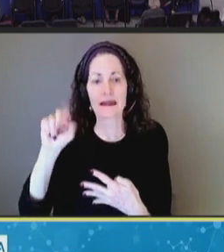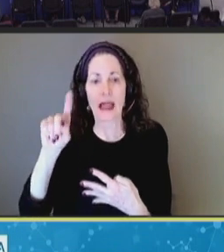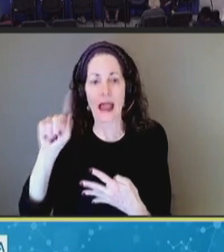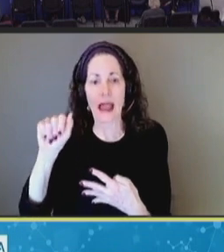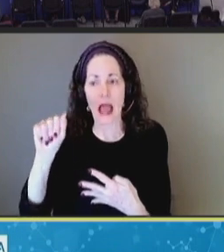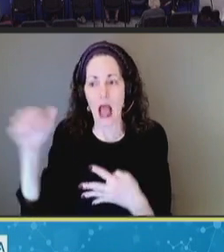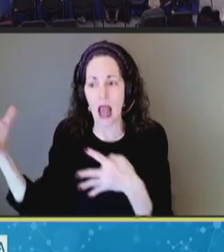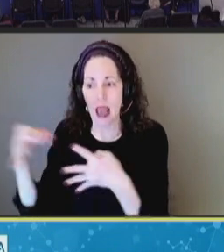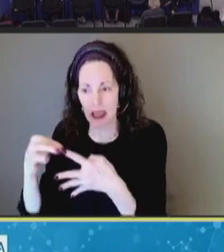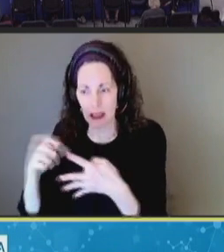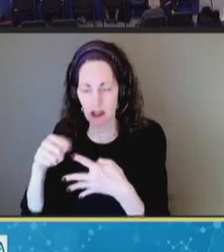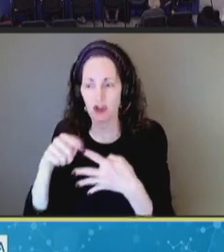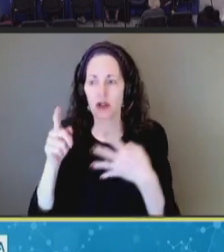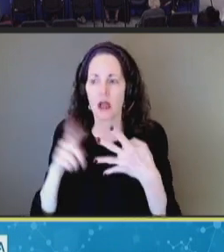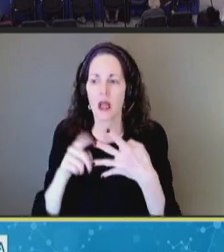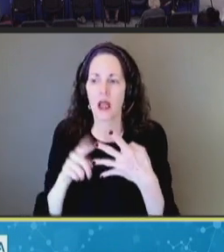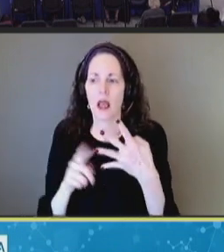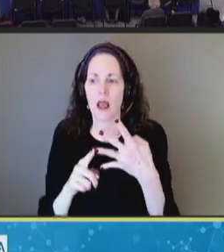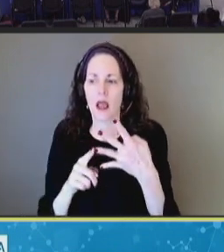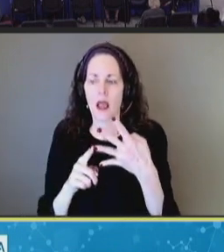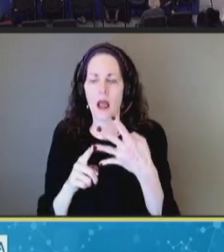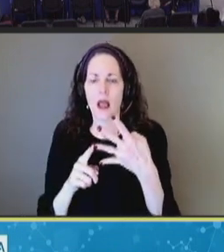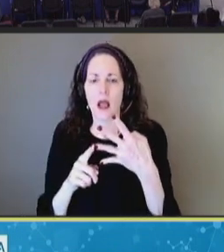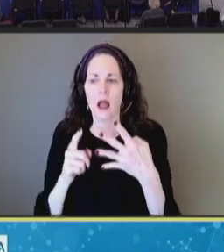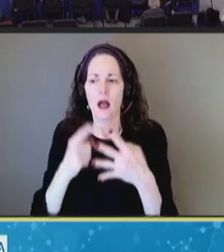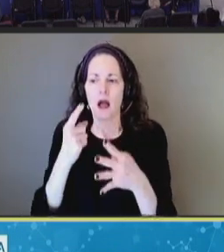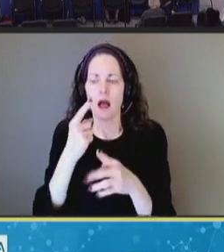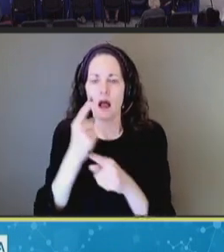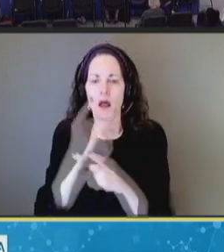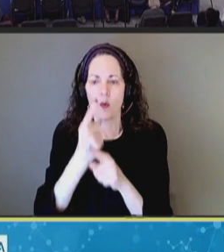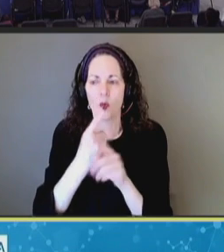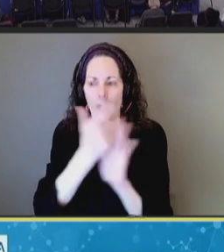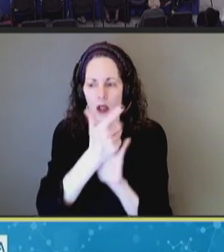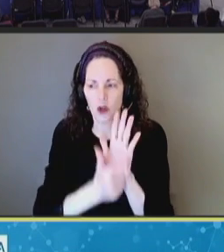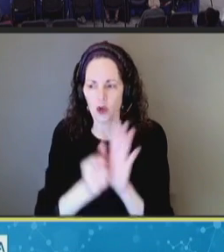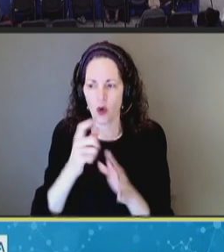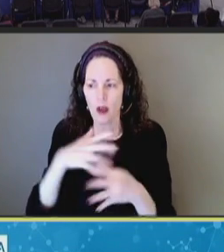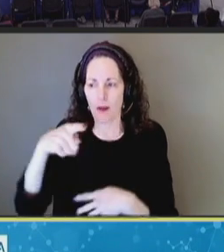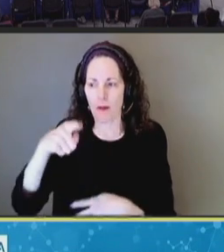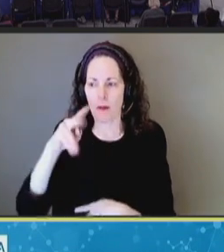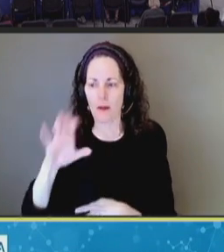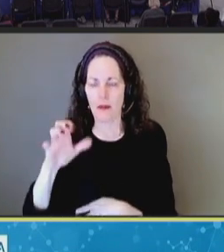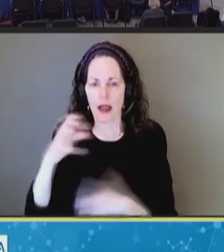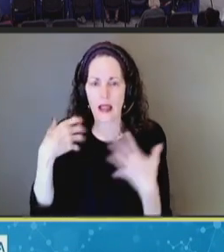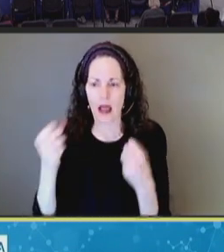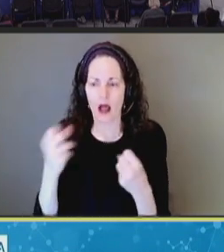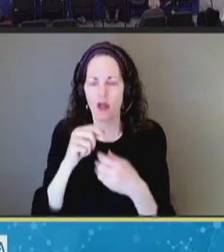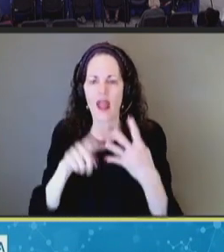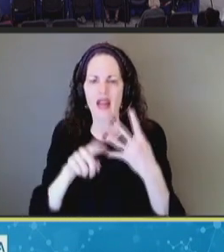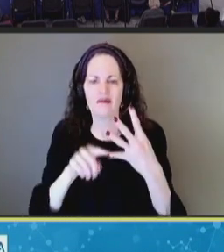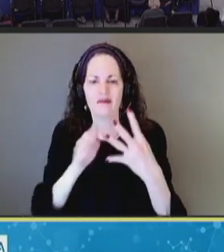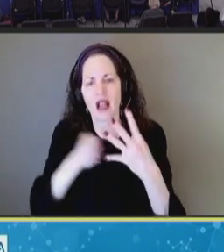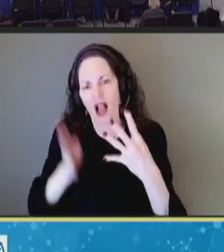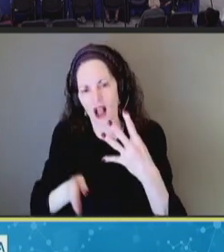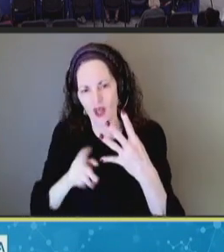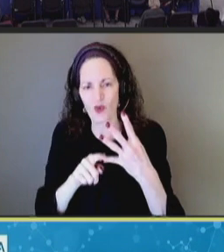the regulatory and public health impact, as well as conclusions. Yeah. Thank you.